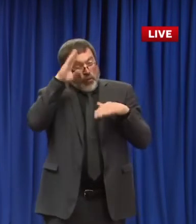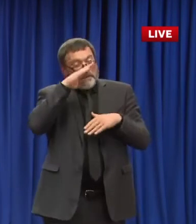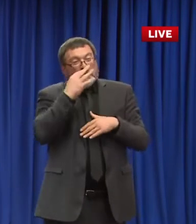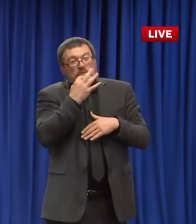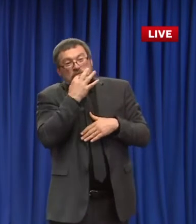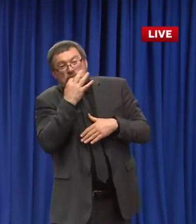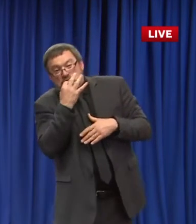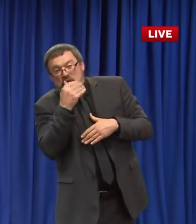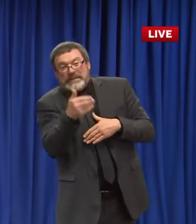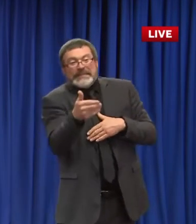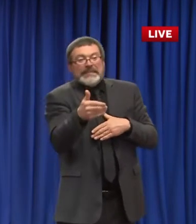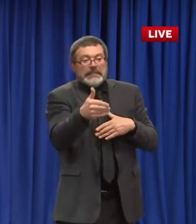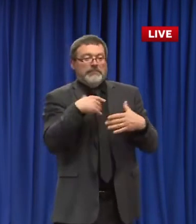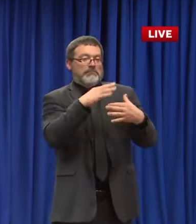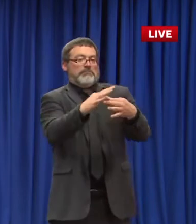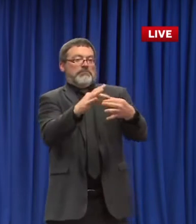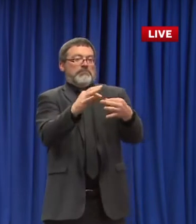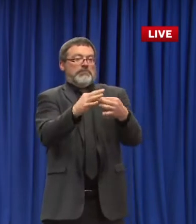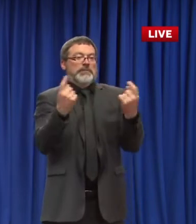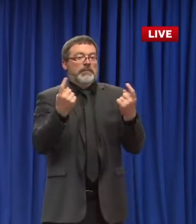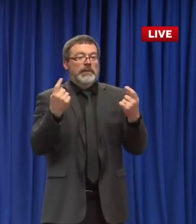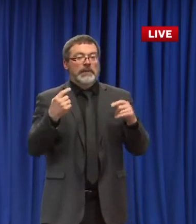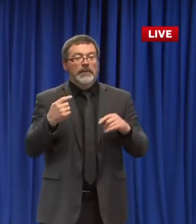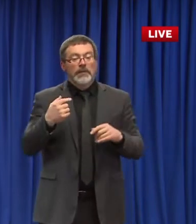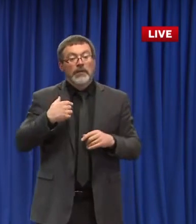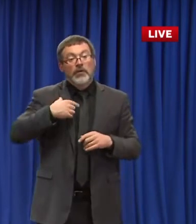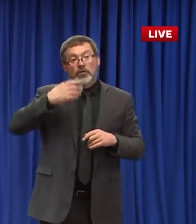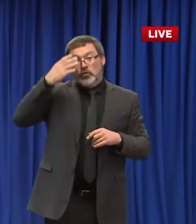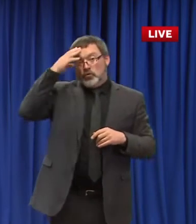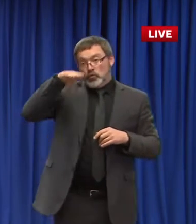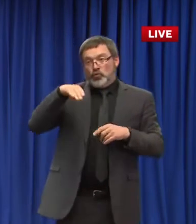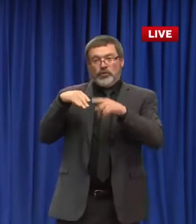THAT WILL COME. WE HOPE IT’S SOON WE DO WE KNOW LODGING HAS ALREADY.